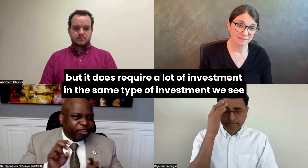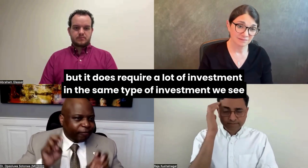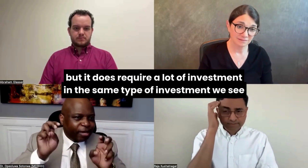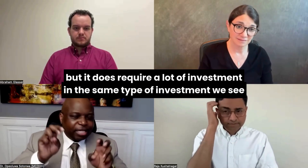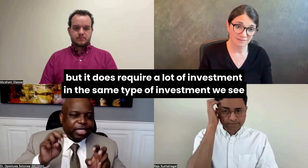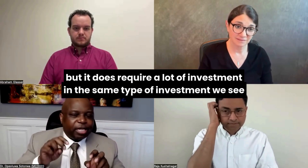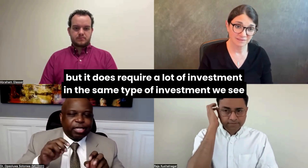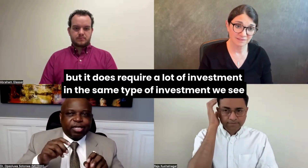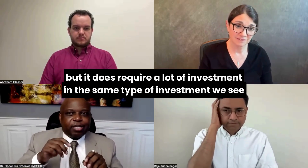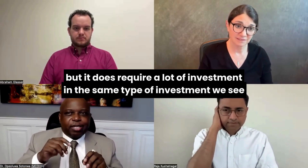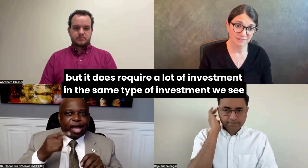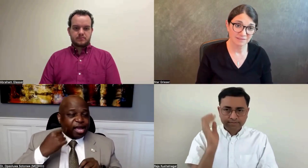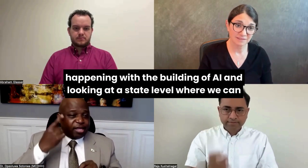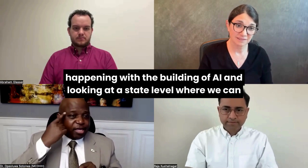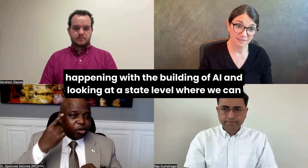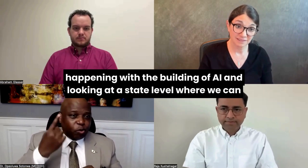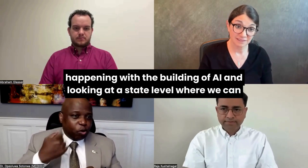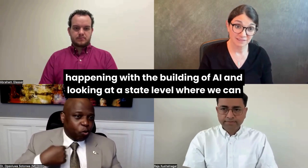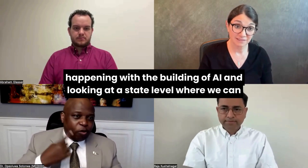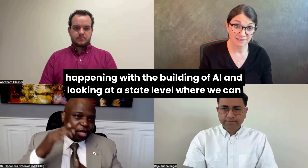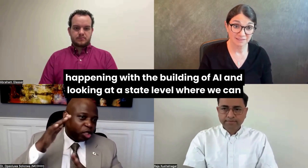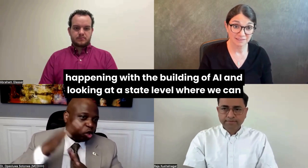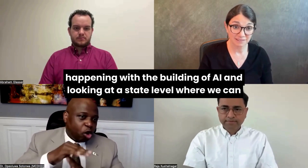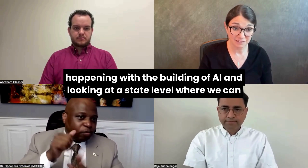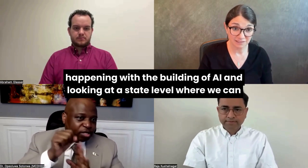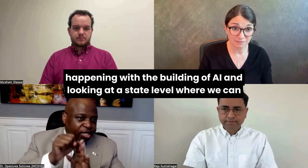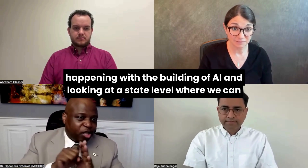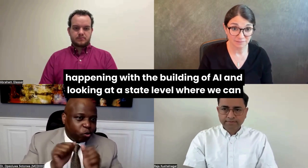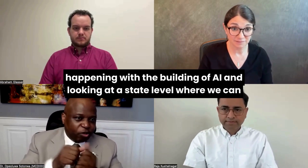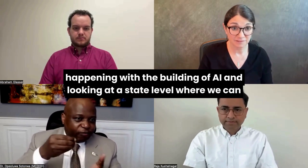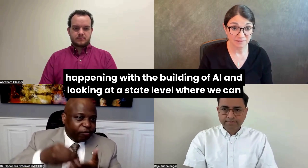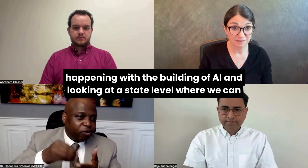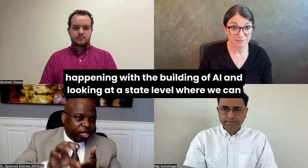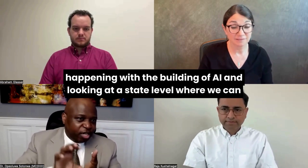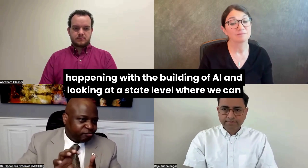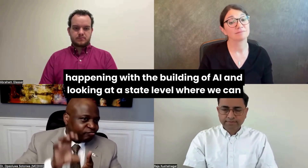happening with the building of AI and looking at a state level where we can